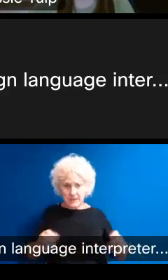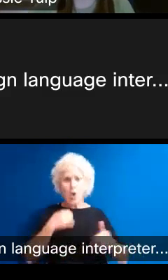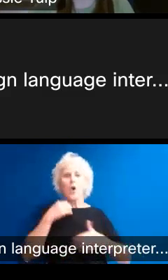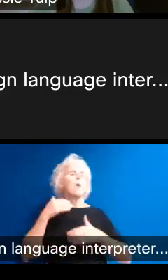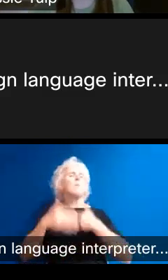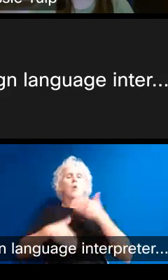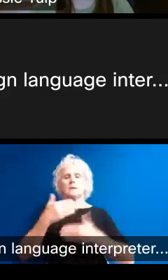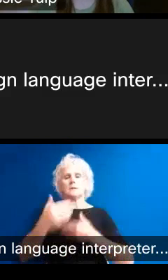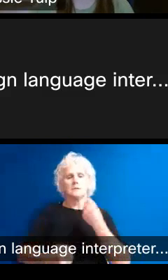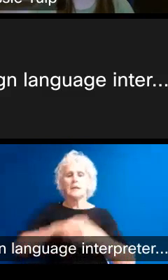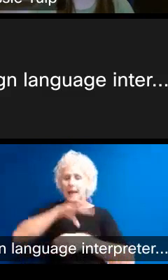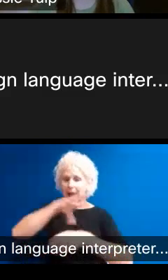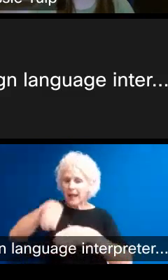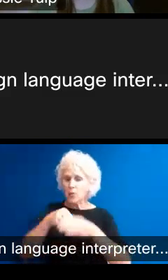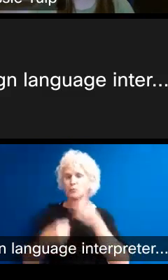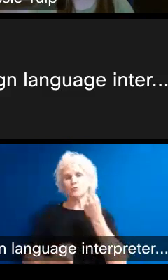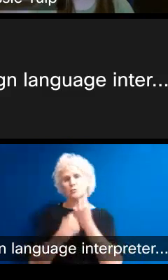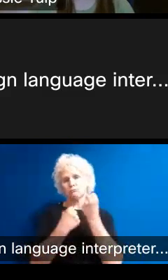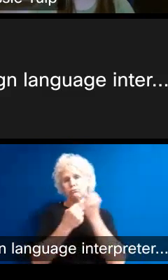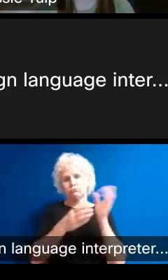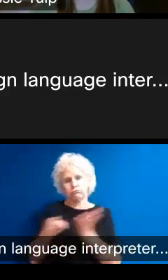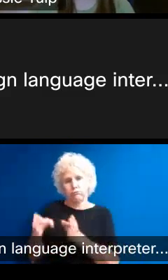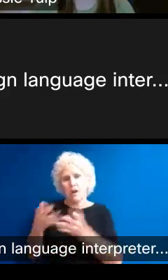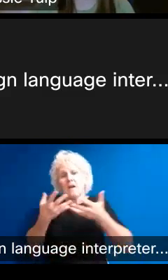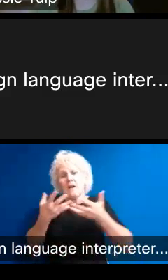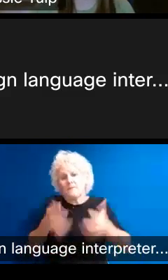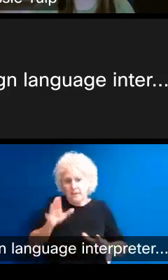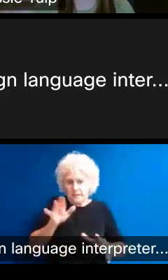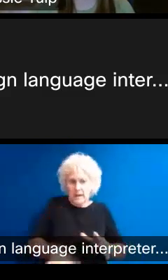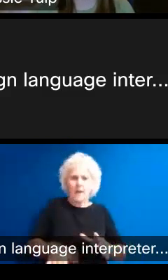After the assessment the case manager or care coordinator creates a support plan in partnership